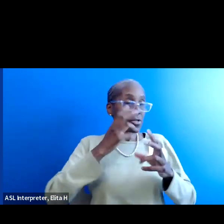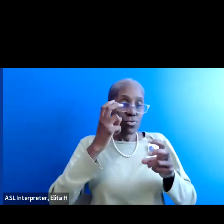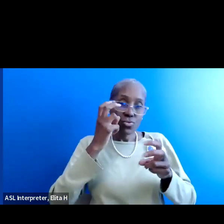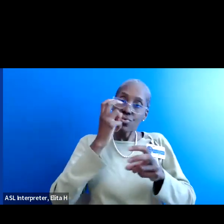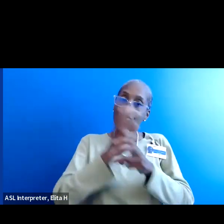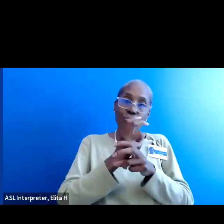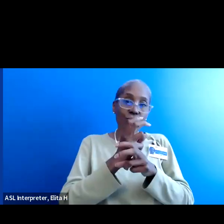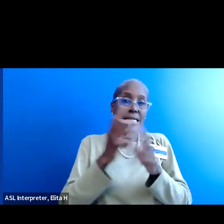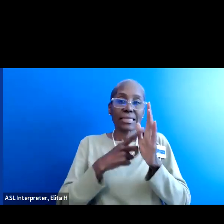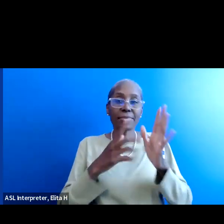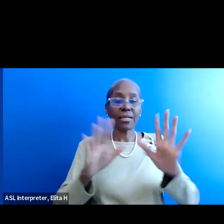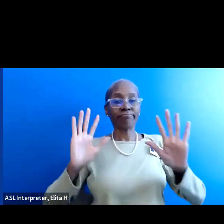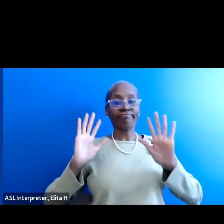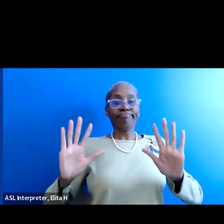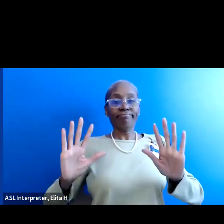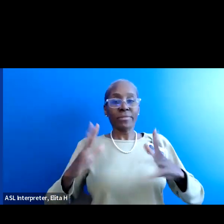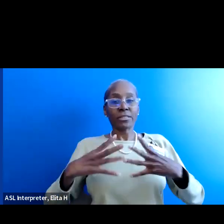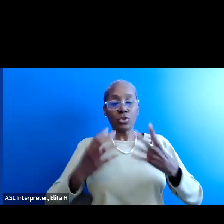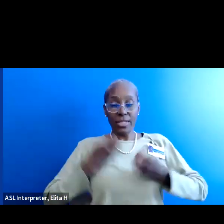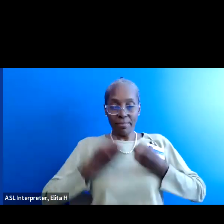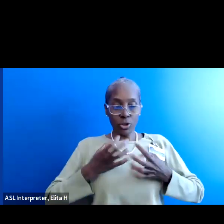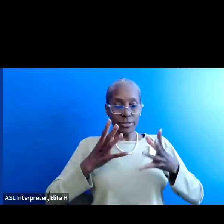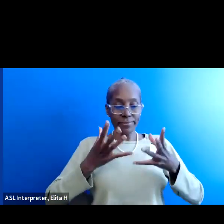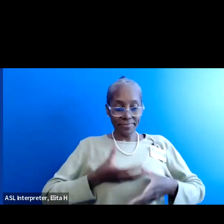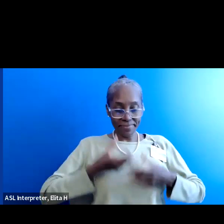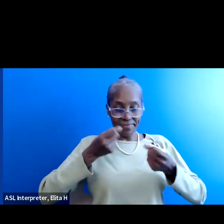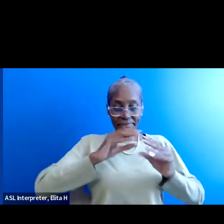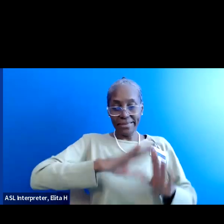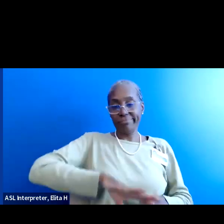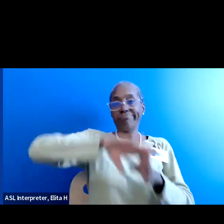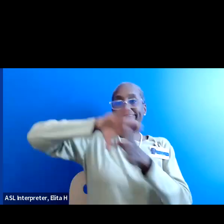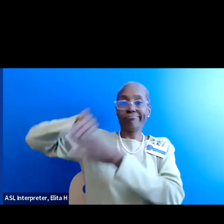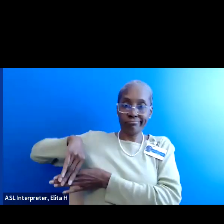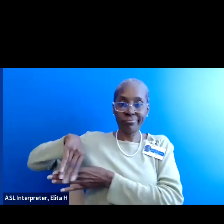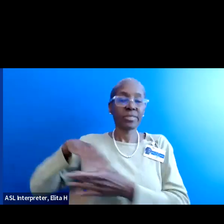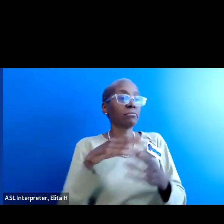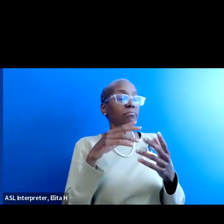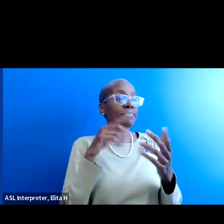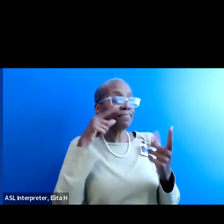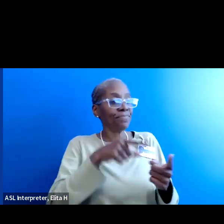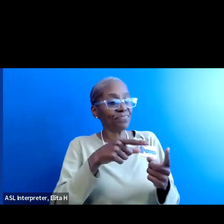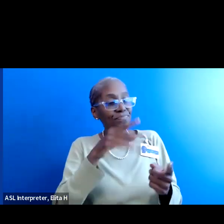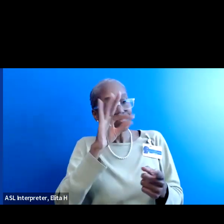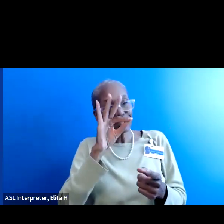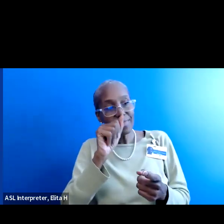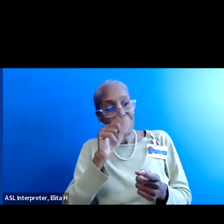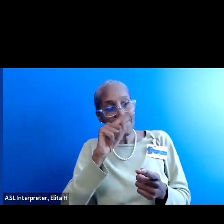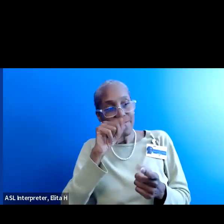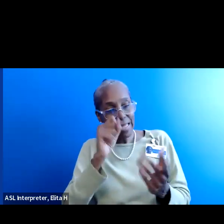may need to take a moment to take the emotion out of you sharing your concern and make sure you stick to the facts and your observations.